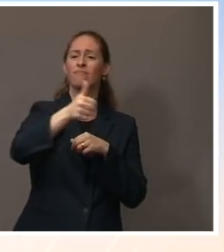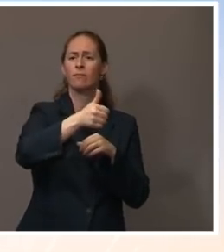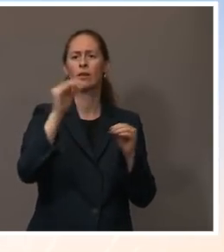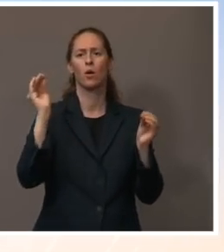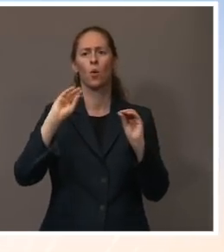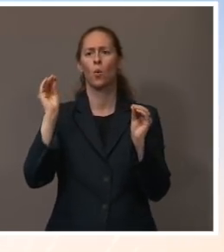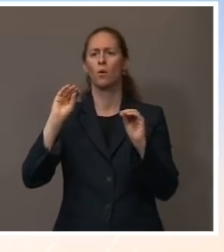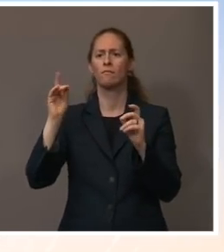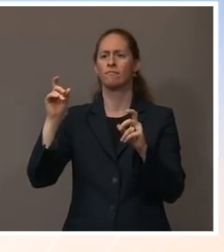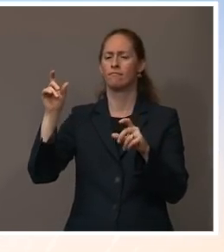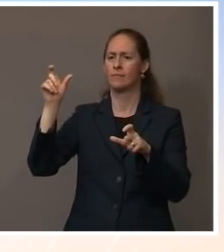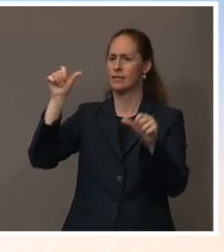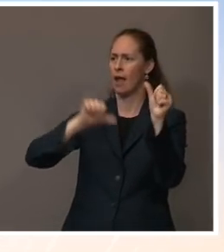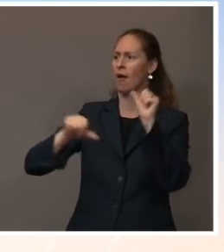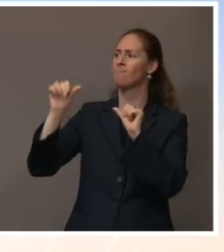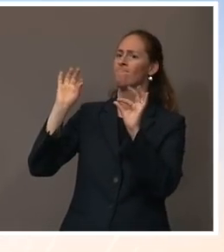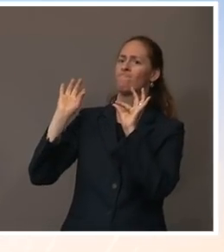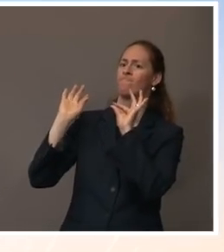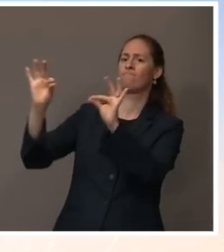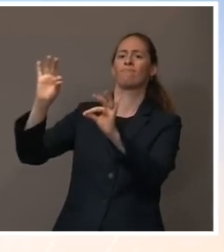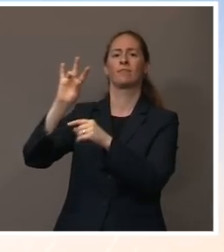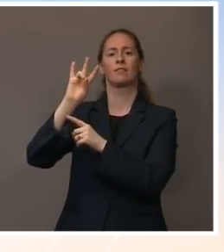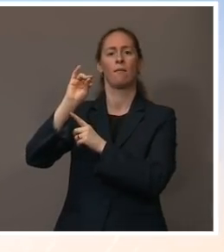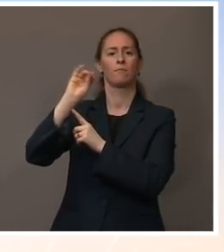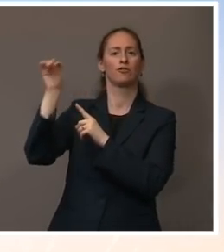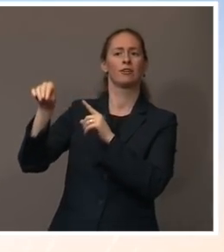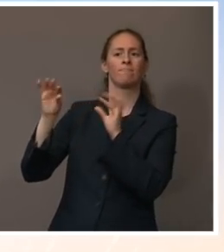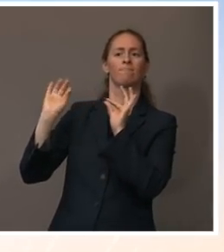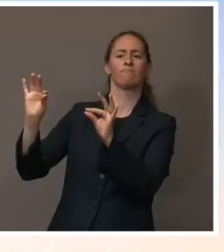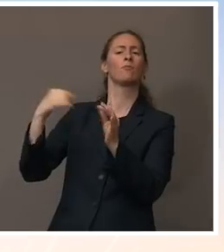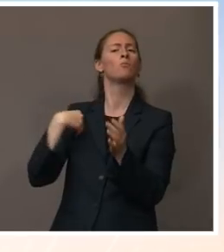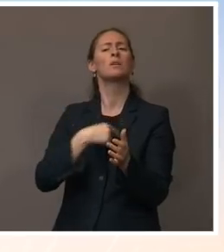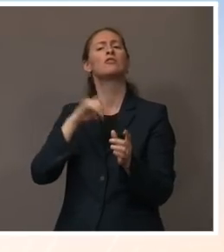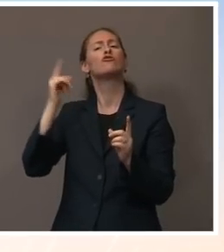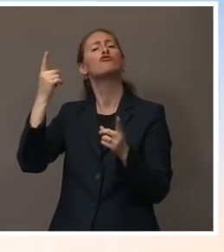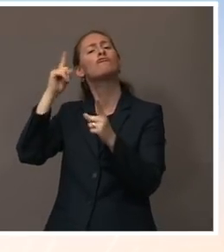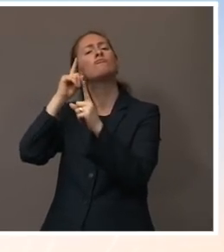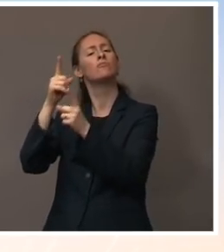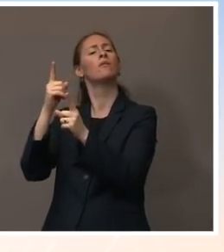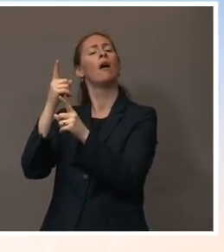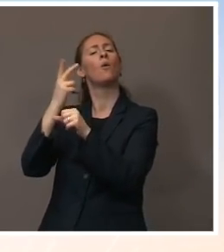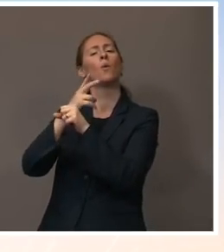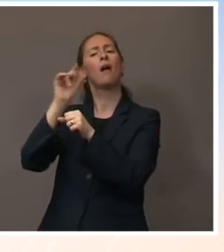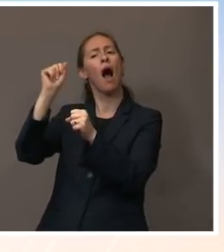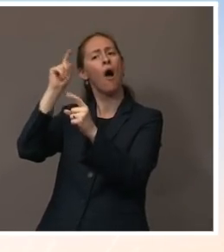to get more people vaccinated across the country. But it's not as if, if you're 67 percent in a community,